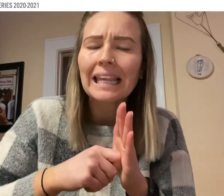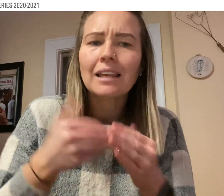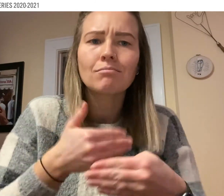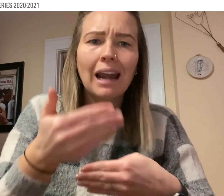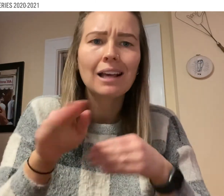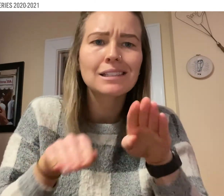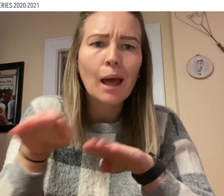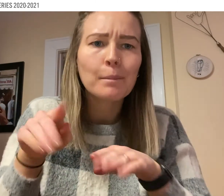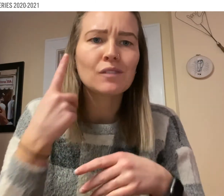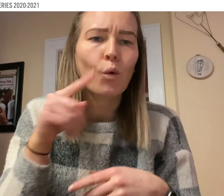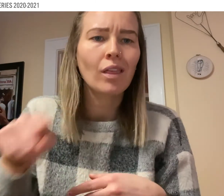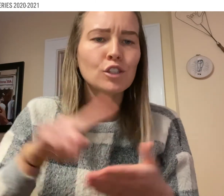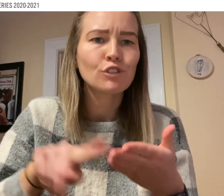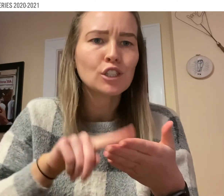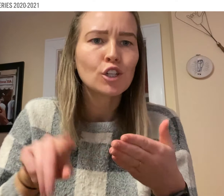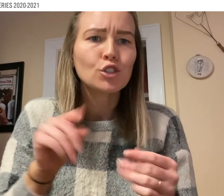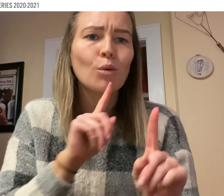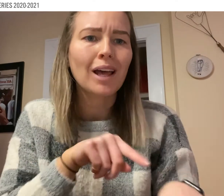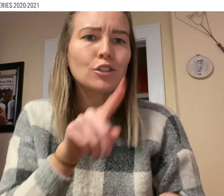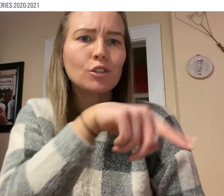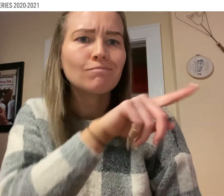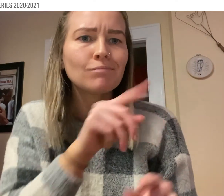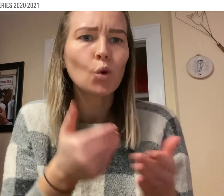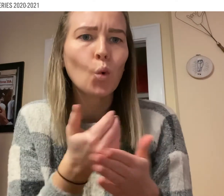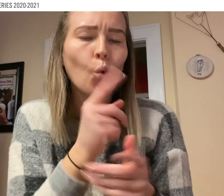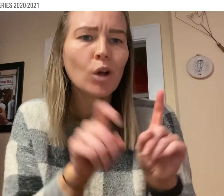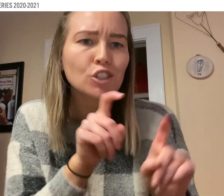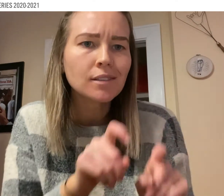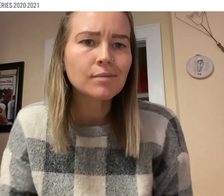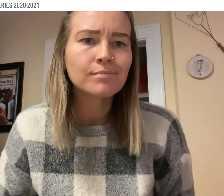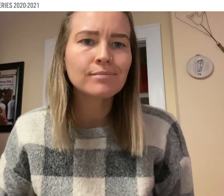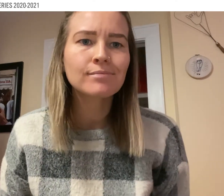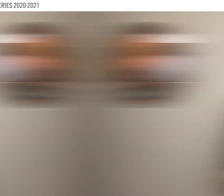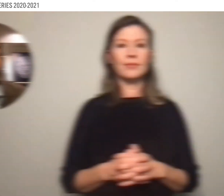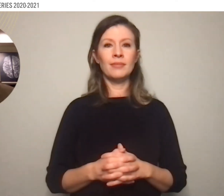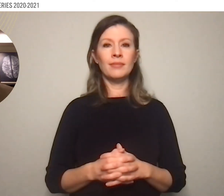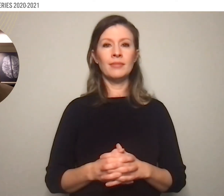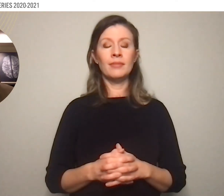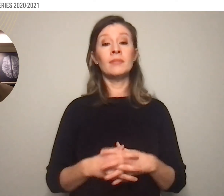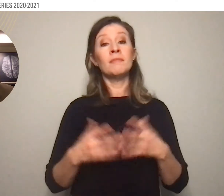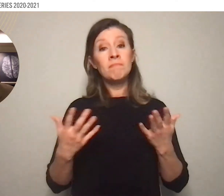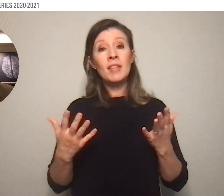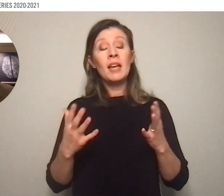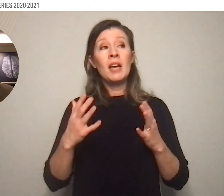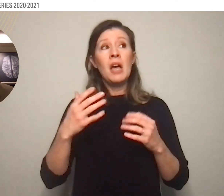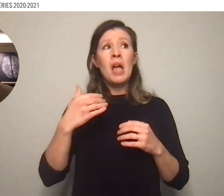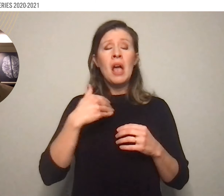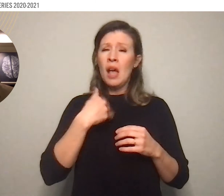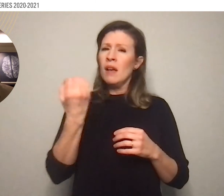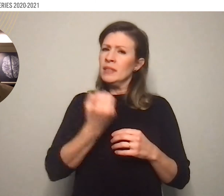Identify some key next steps that these research findings raise? Well there are several discoveries